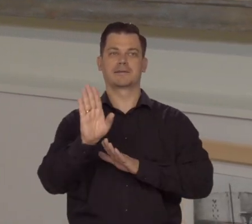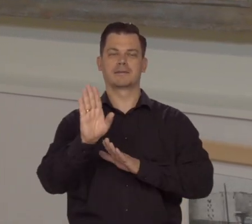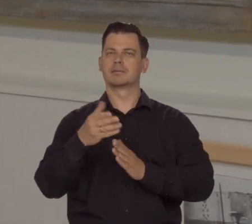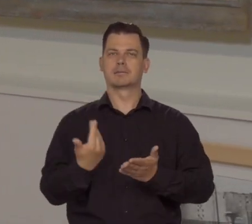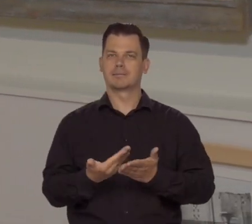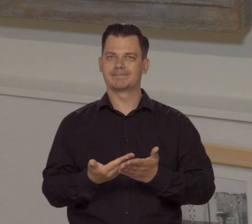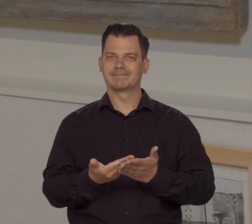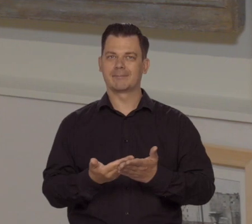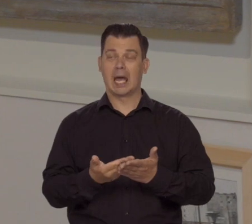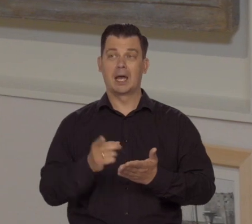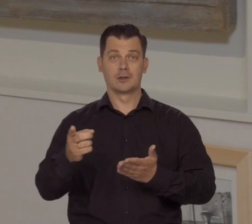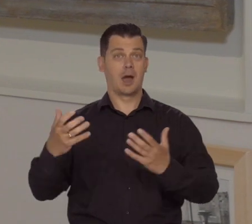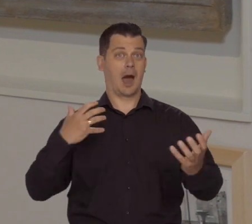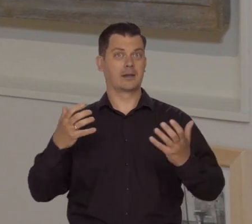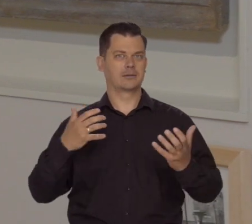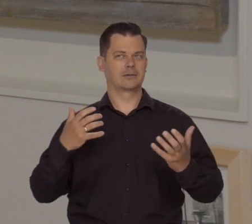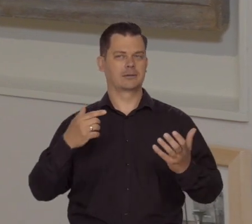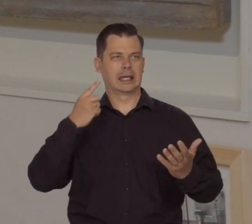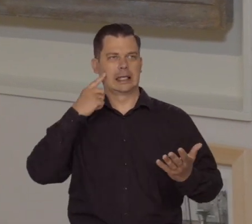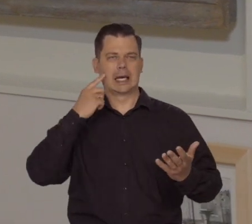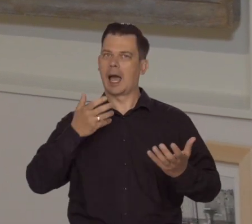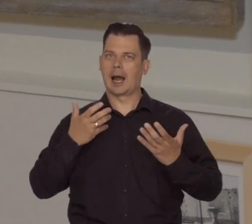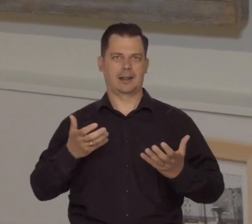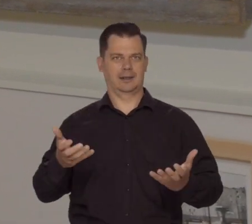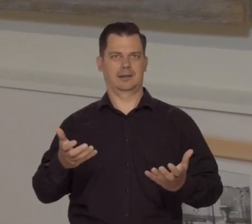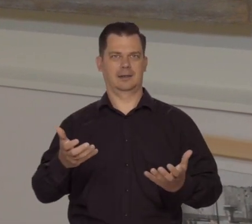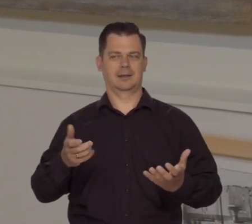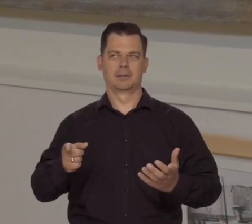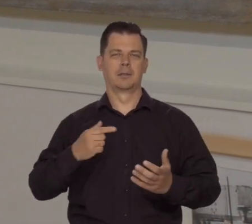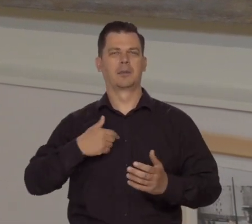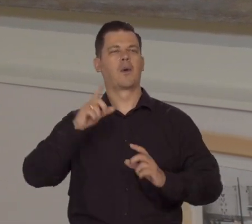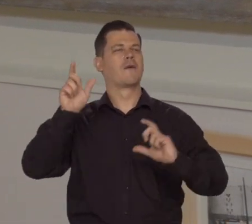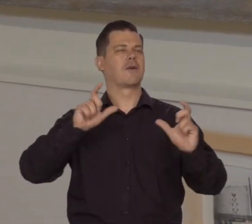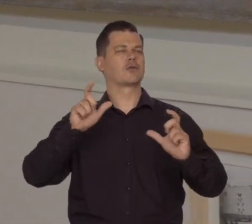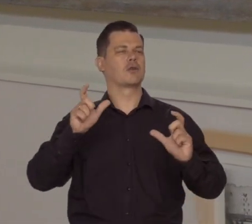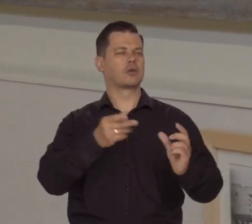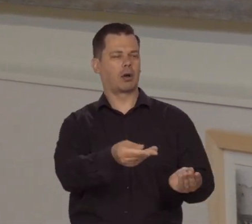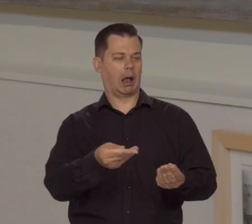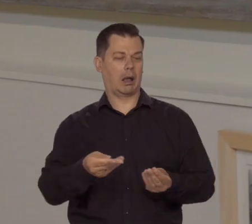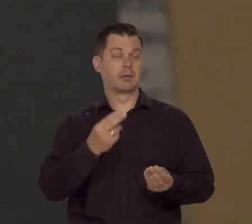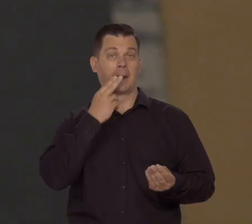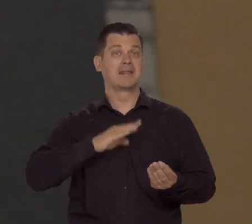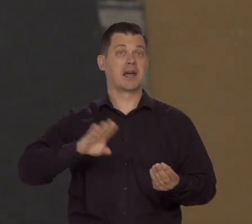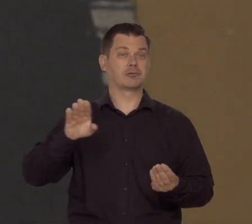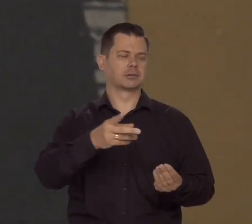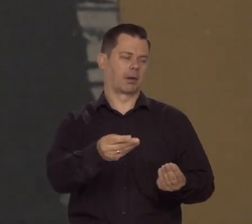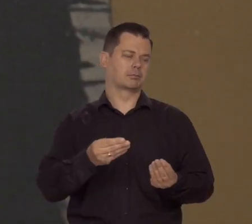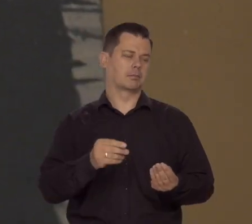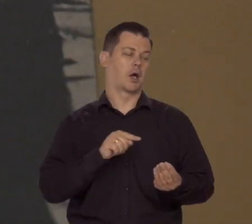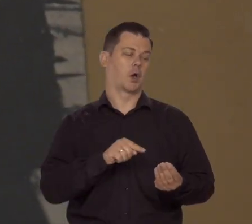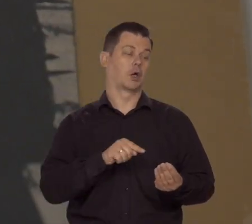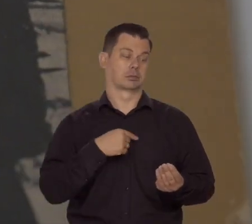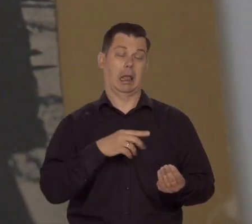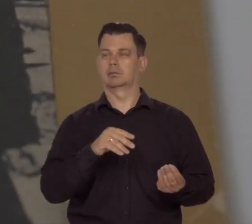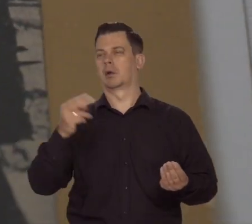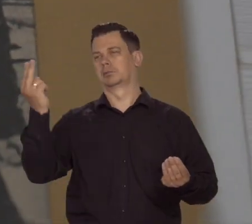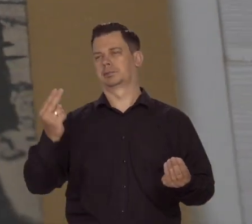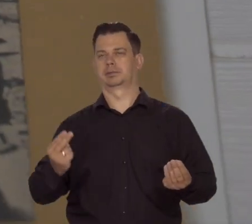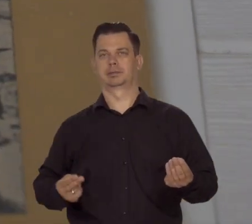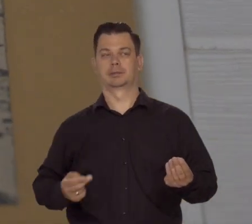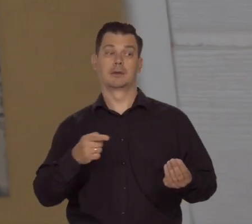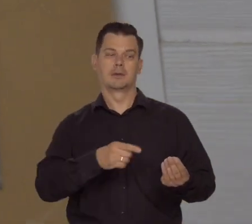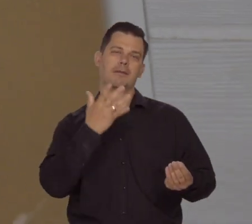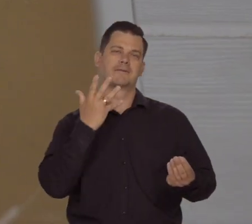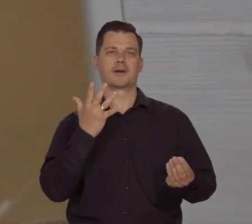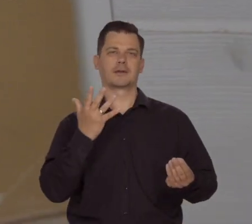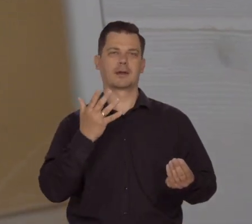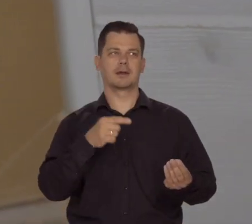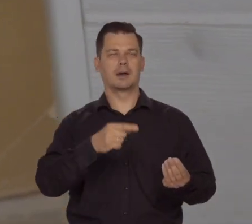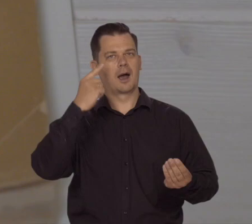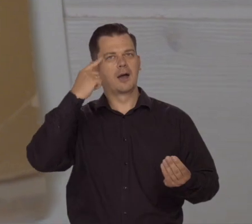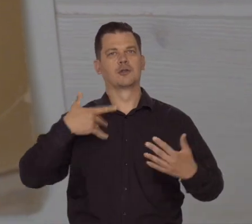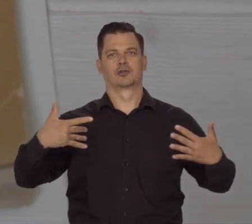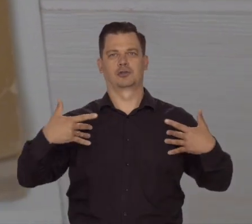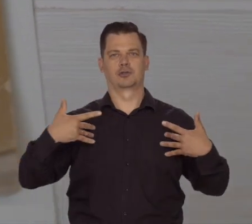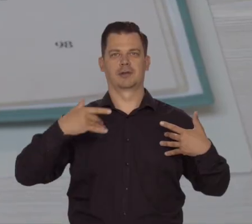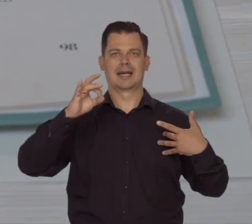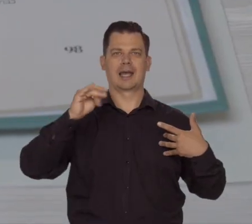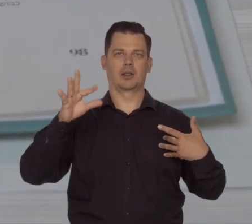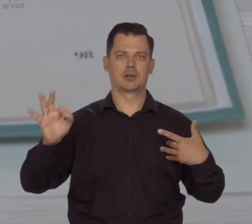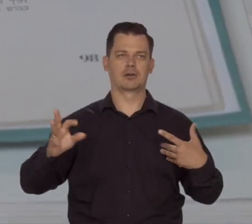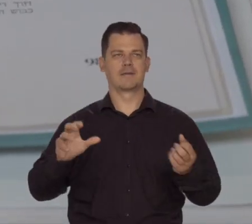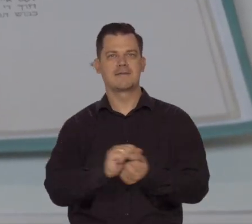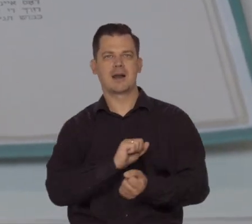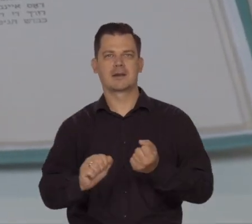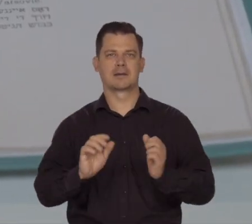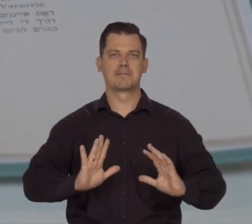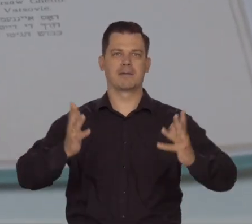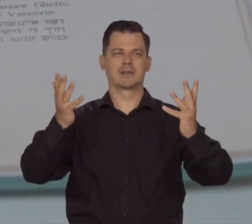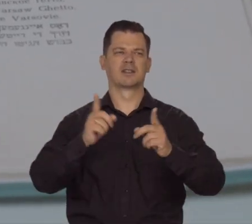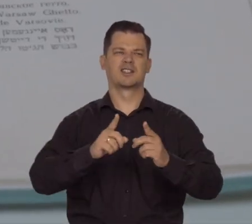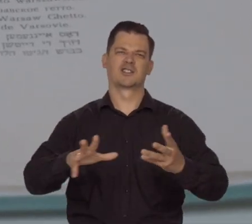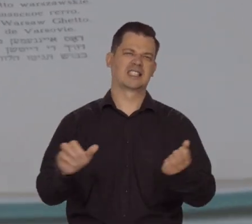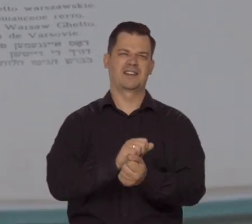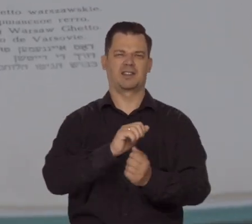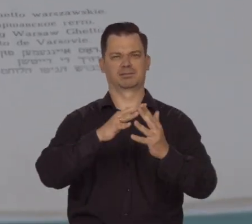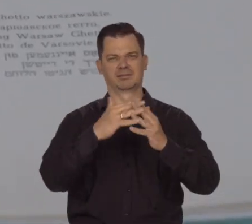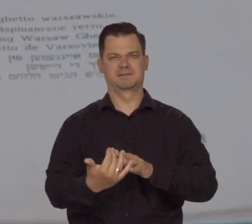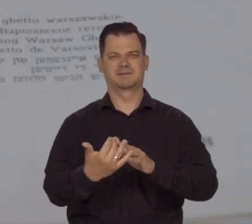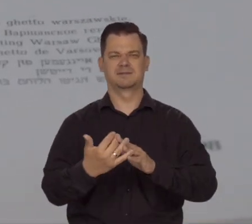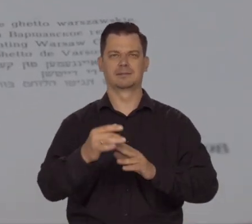that artists willingly relied on Nazi photographs, which served as documentary evidence to depict life in the ghetto, the uprising, and its liquidation.